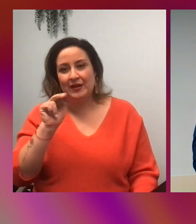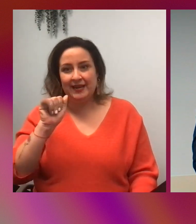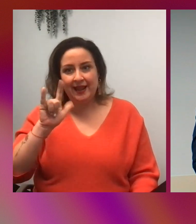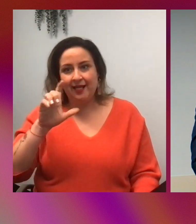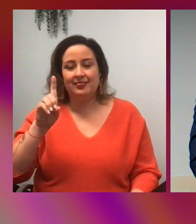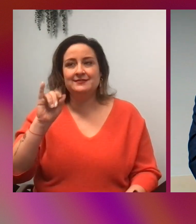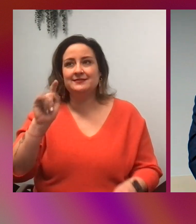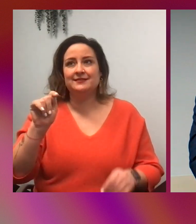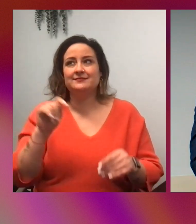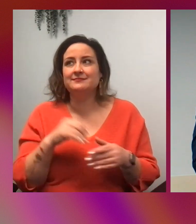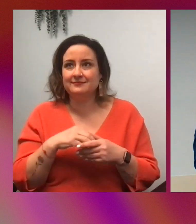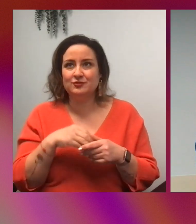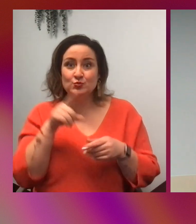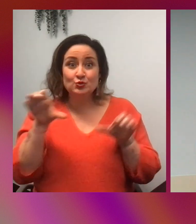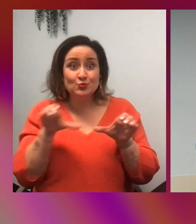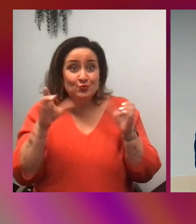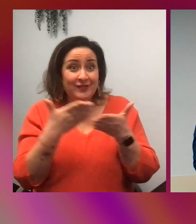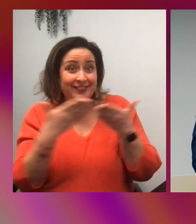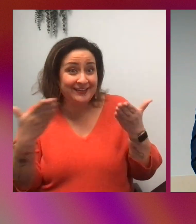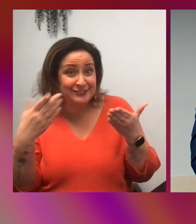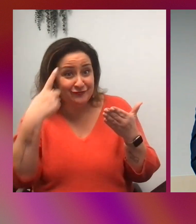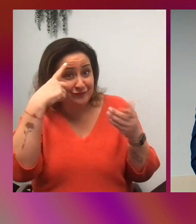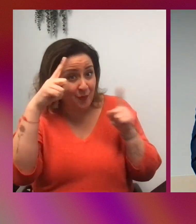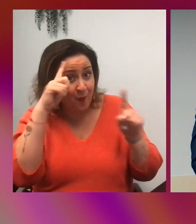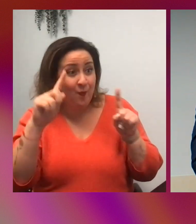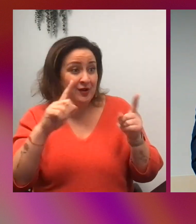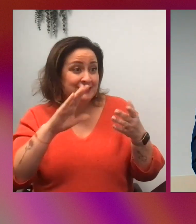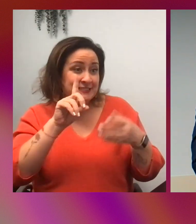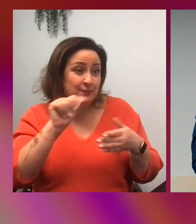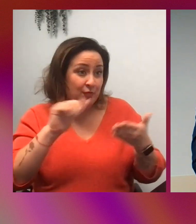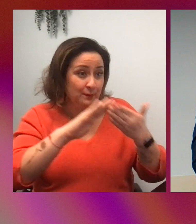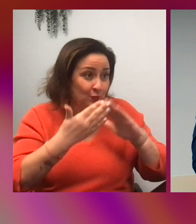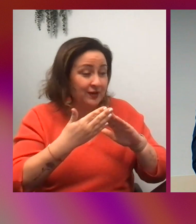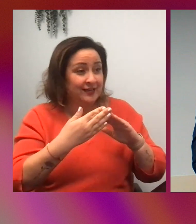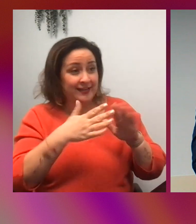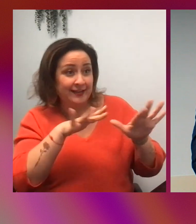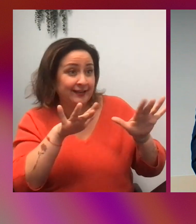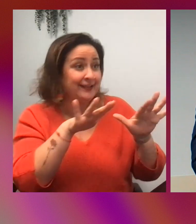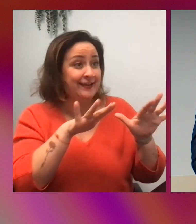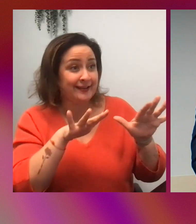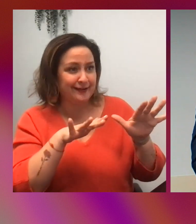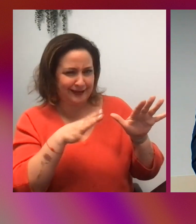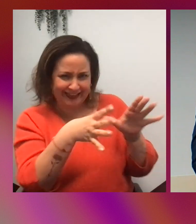I think the both of you nailed it and with the work that's done for the deaf community,